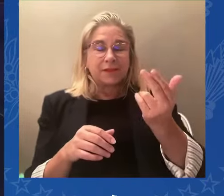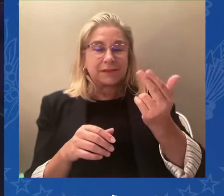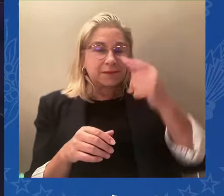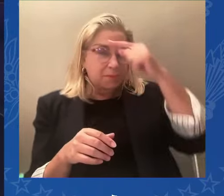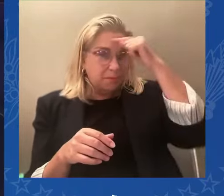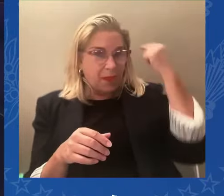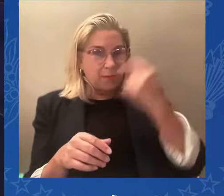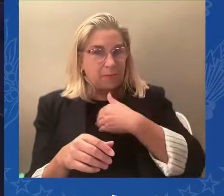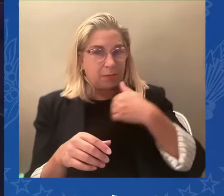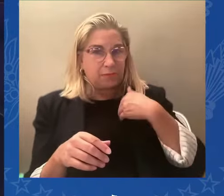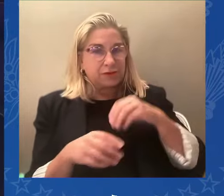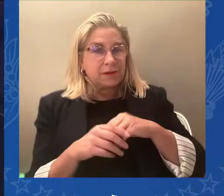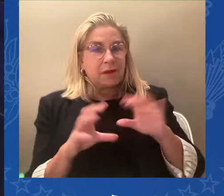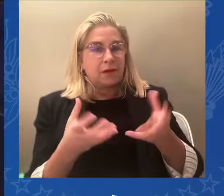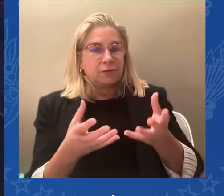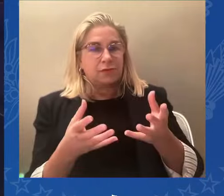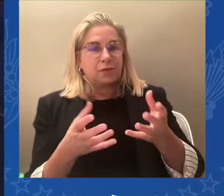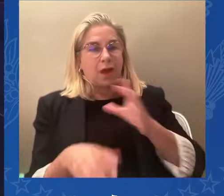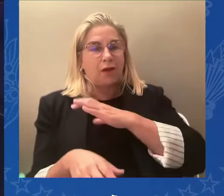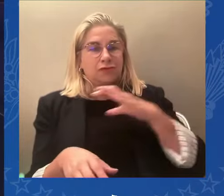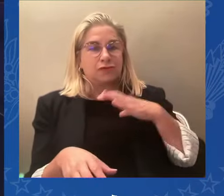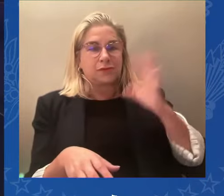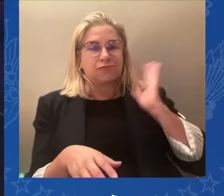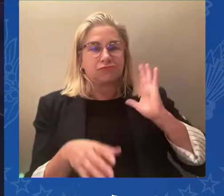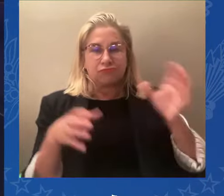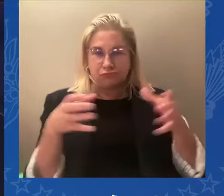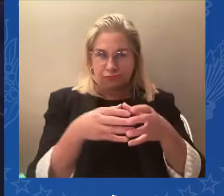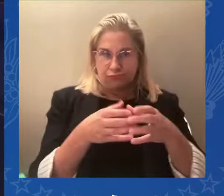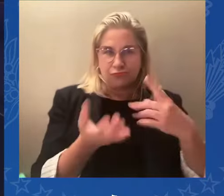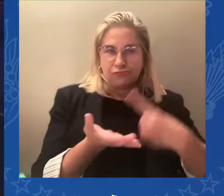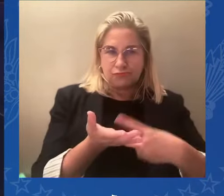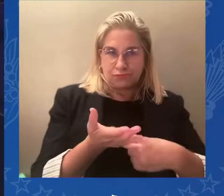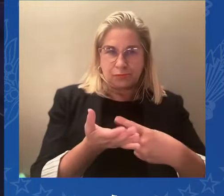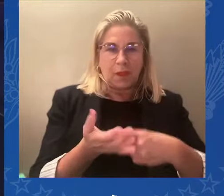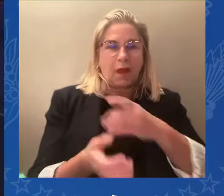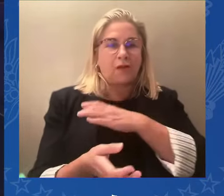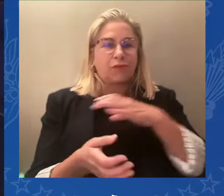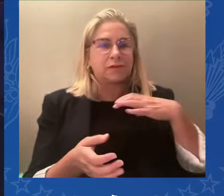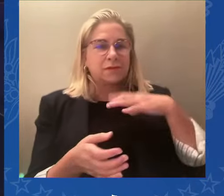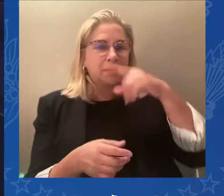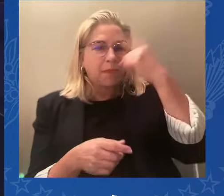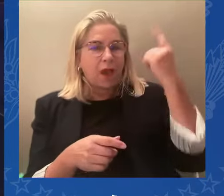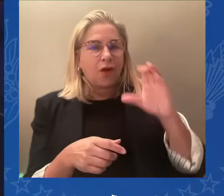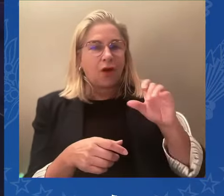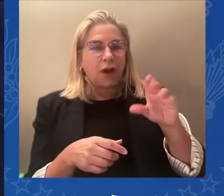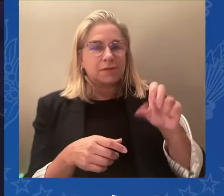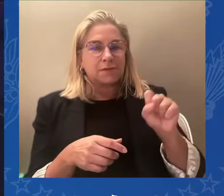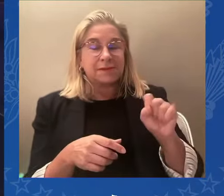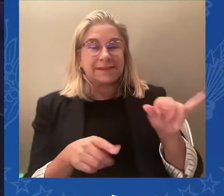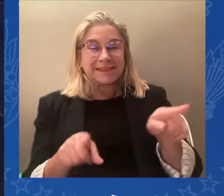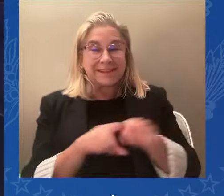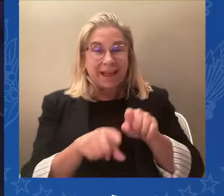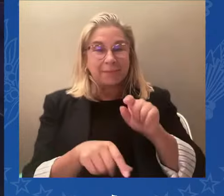That same year, a founding member of the CBC began exploring a historic run for president.